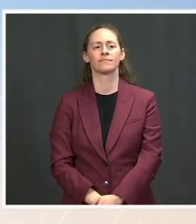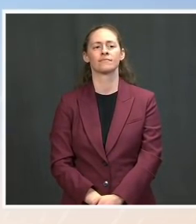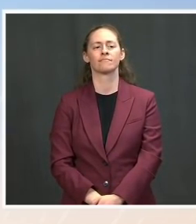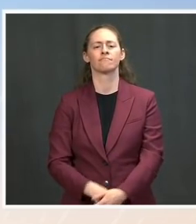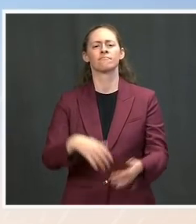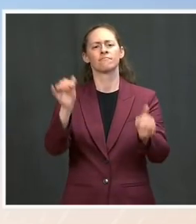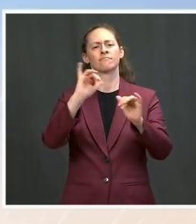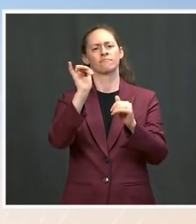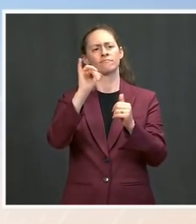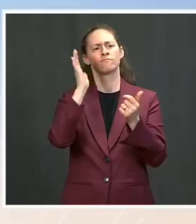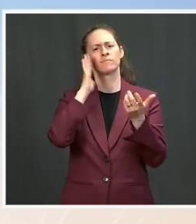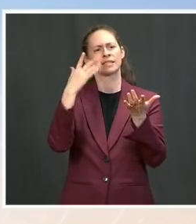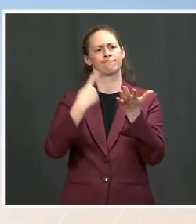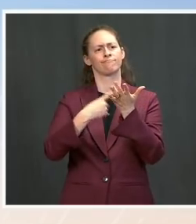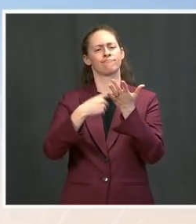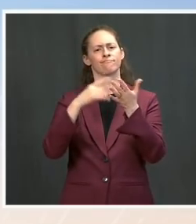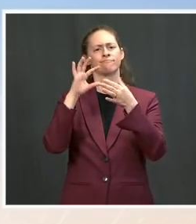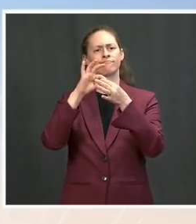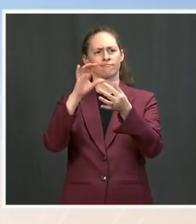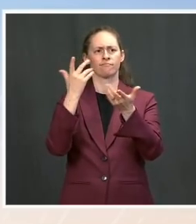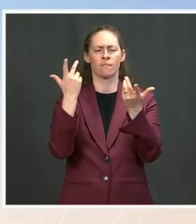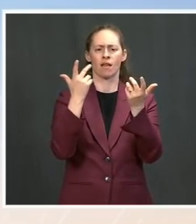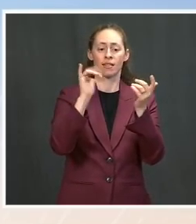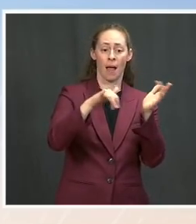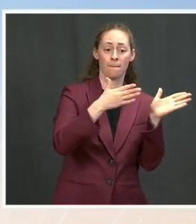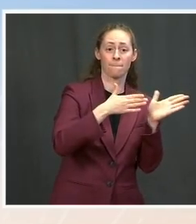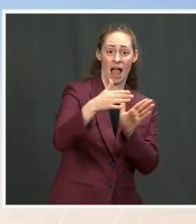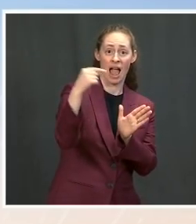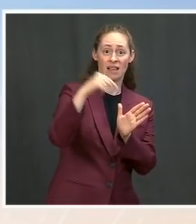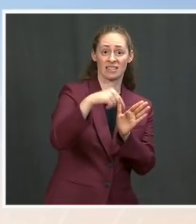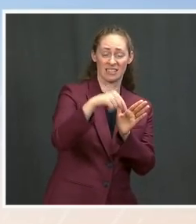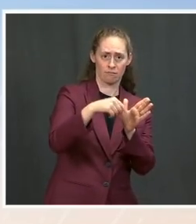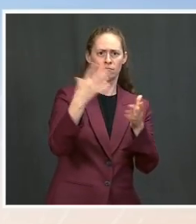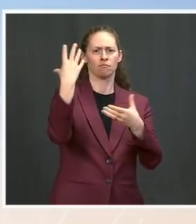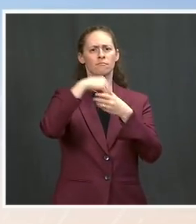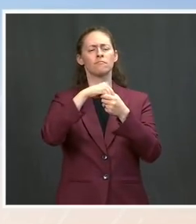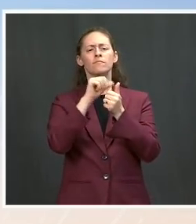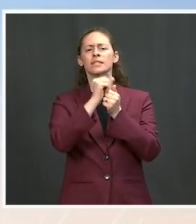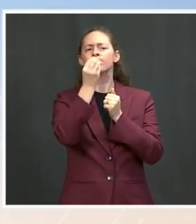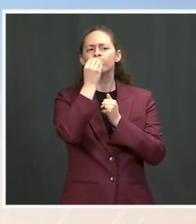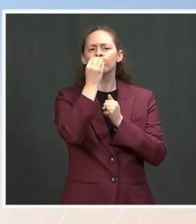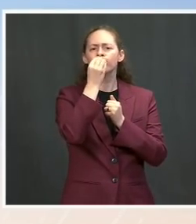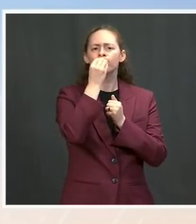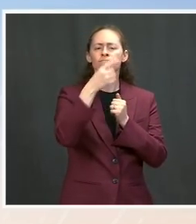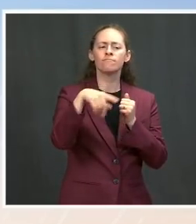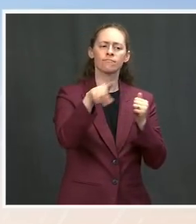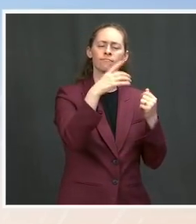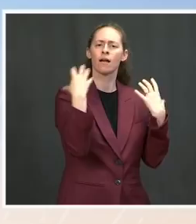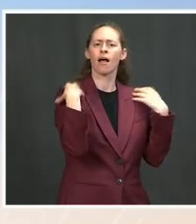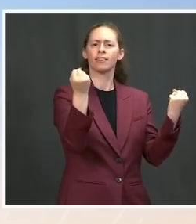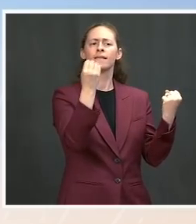Finally, today, Jeff Zients and members of our COVID Response Team held their weekly meeting with our nation's governors.